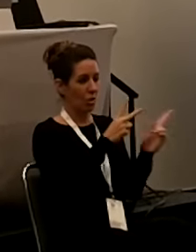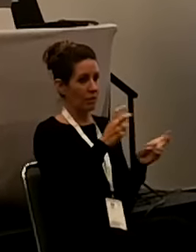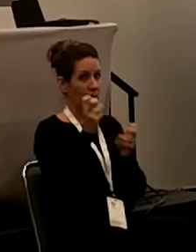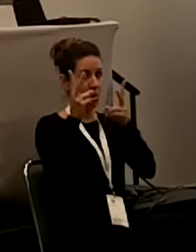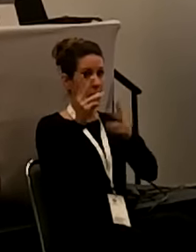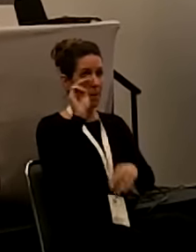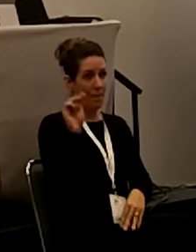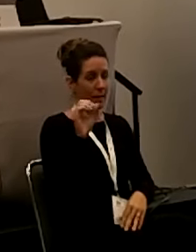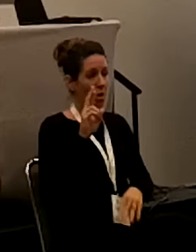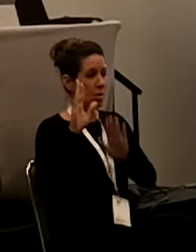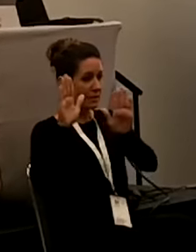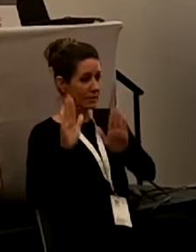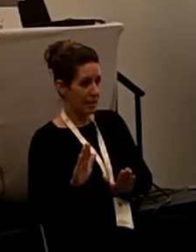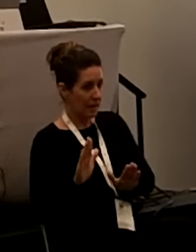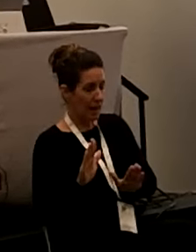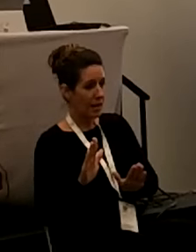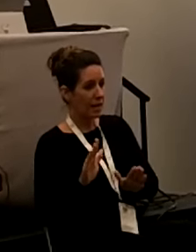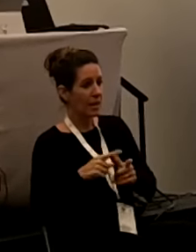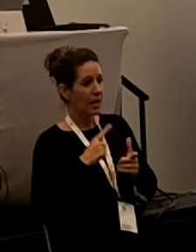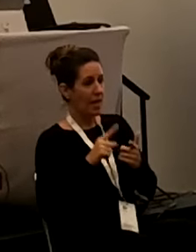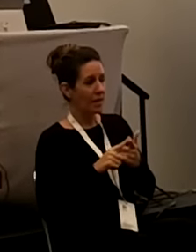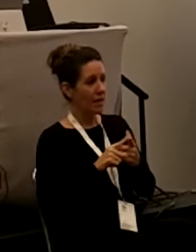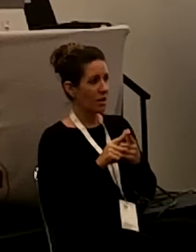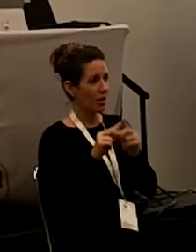on Sunday I put it on Patreon for people who have that perk